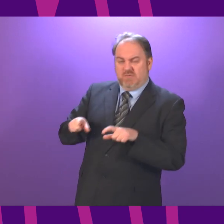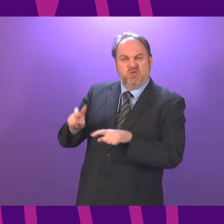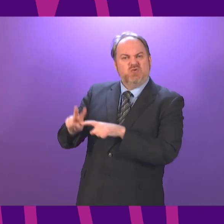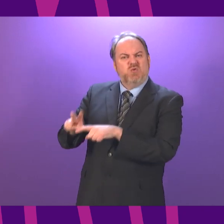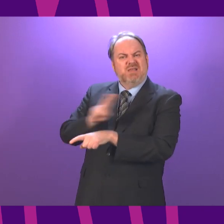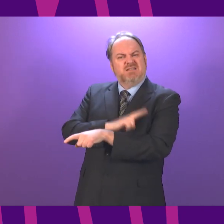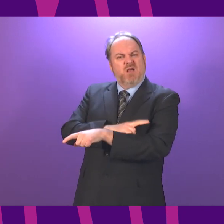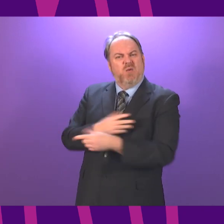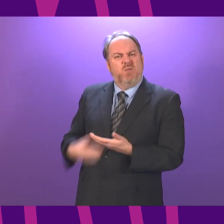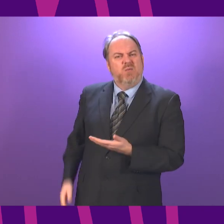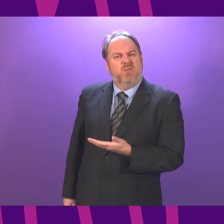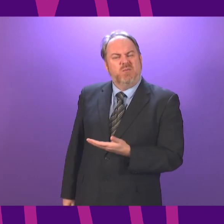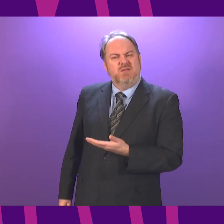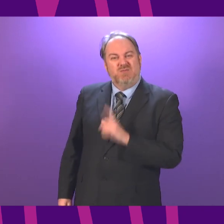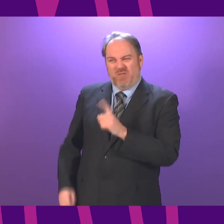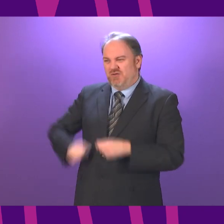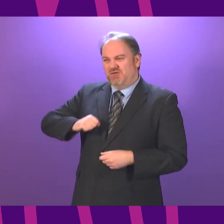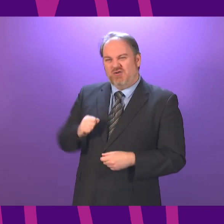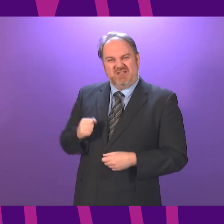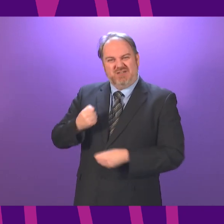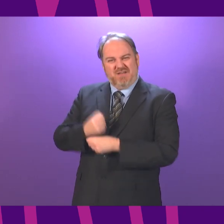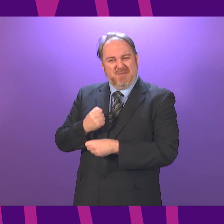Therefore, a fortnight ago, the Scottish Government was sitting on enough stocks